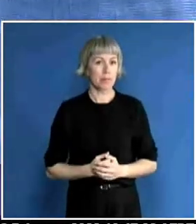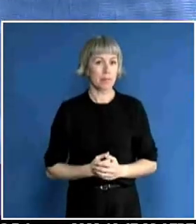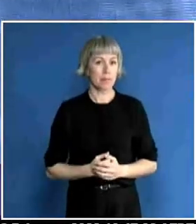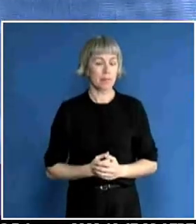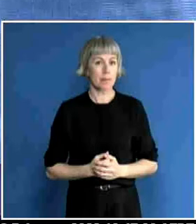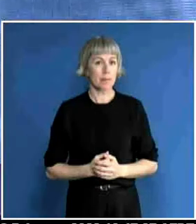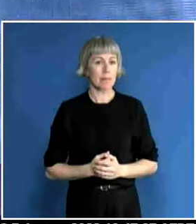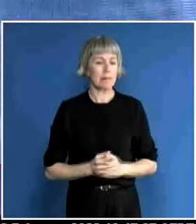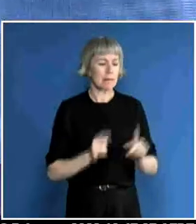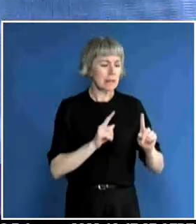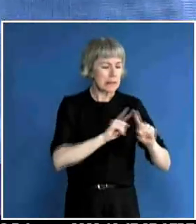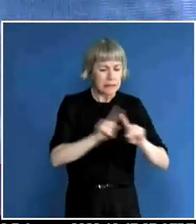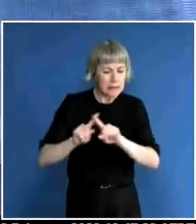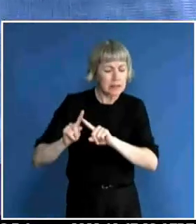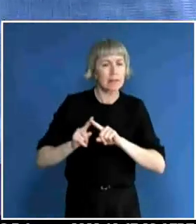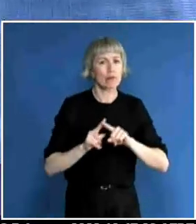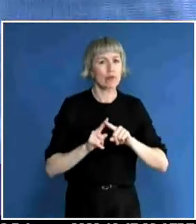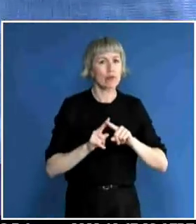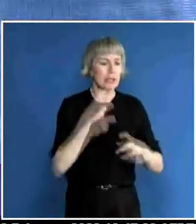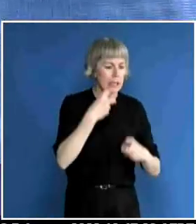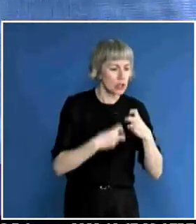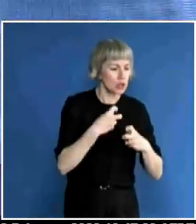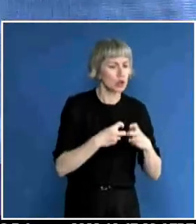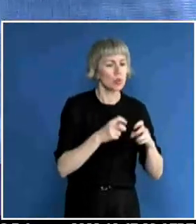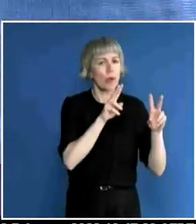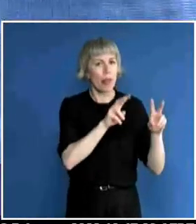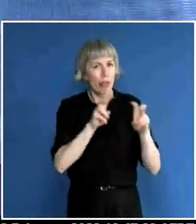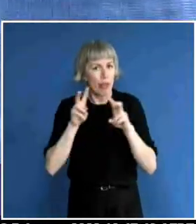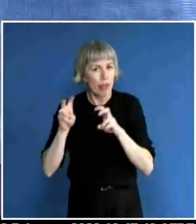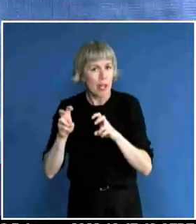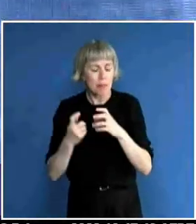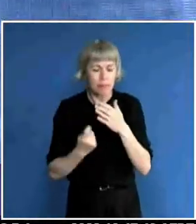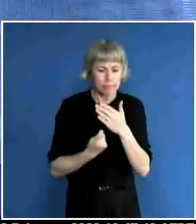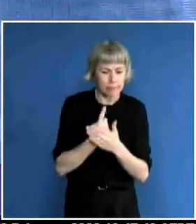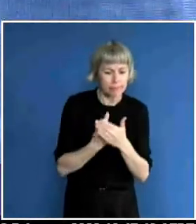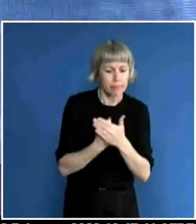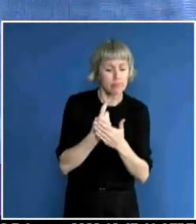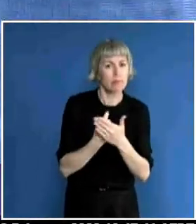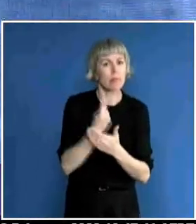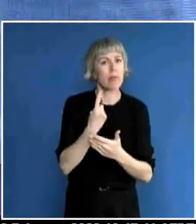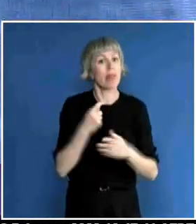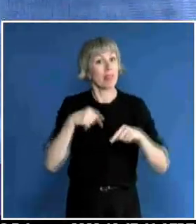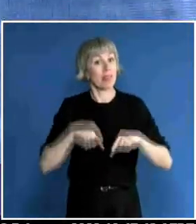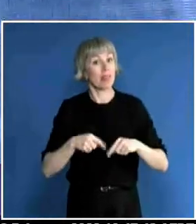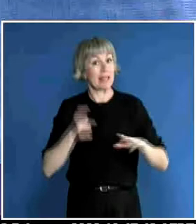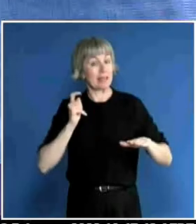everyday life and aspirations of Australians with disability who want to work and want a